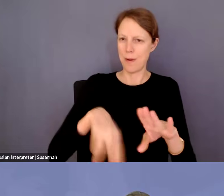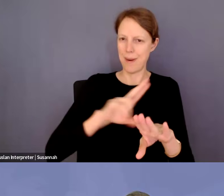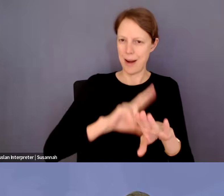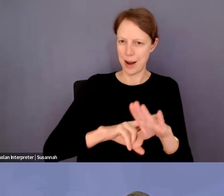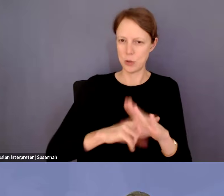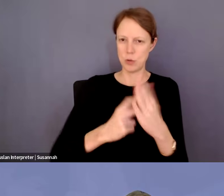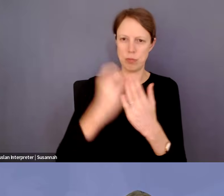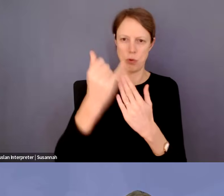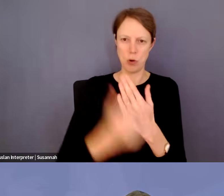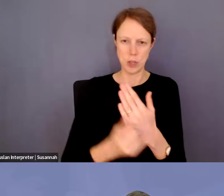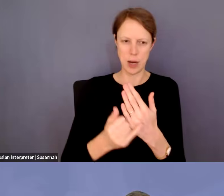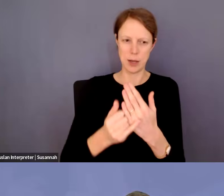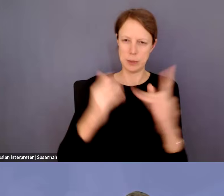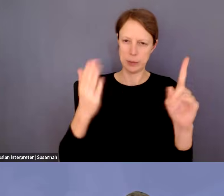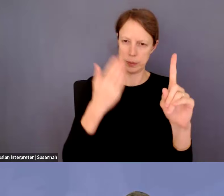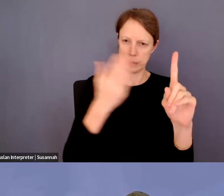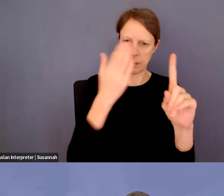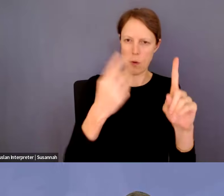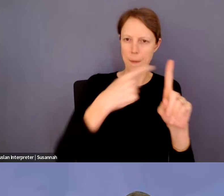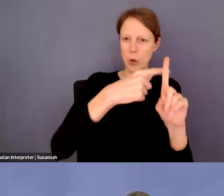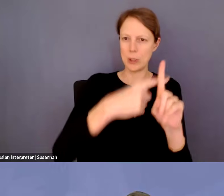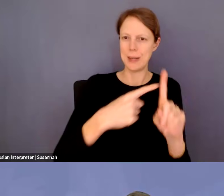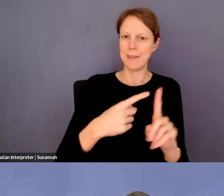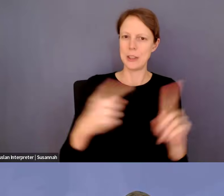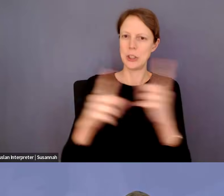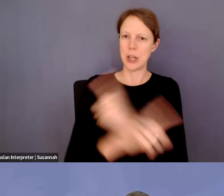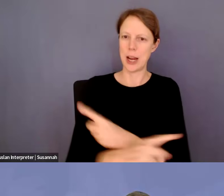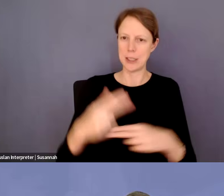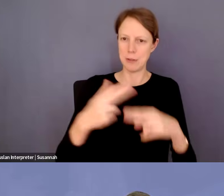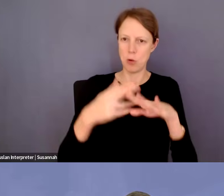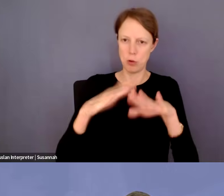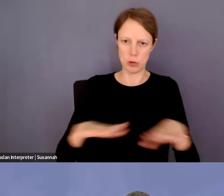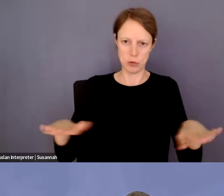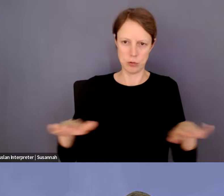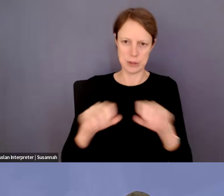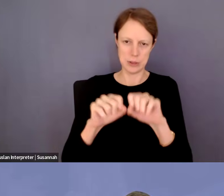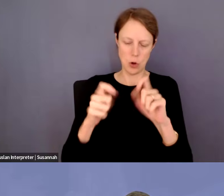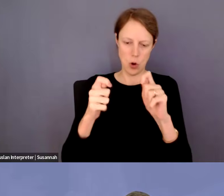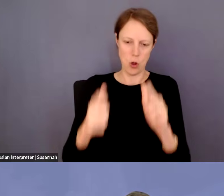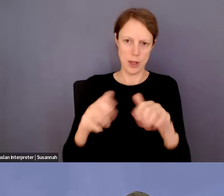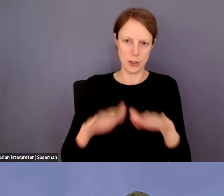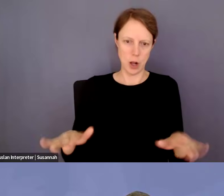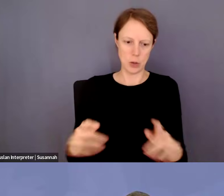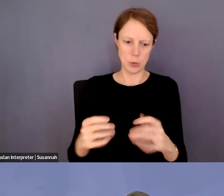education system. Caroline brings national leadership in early learning systems design